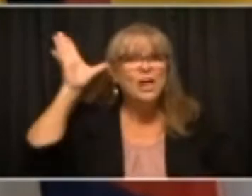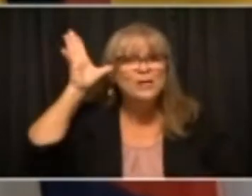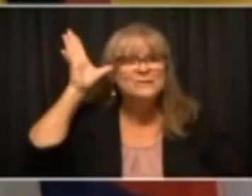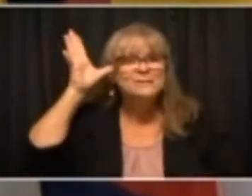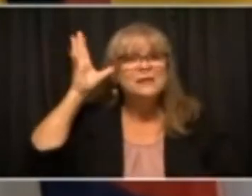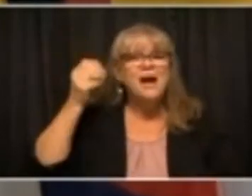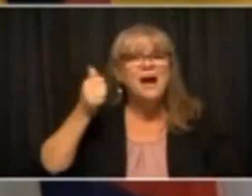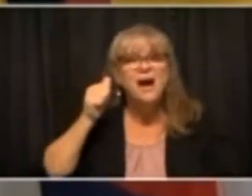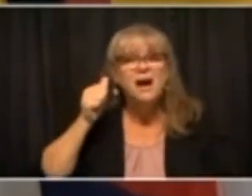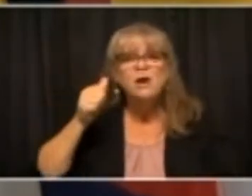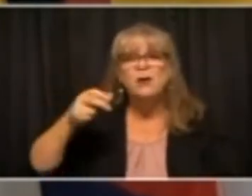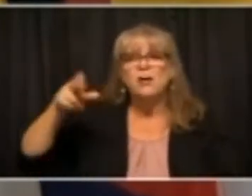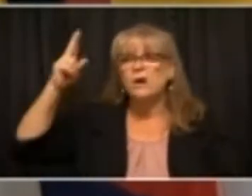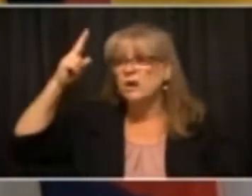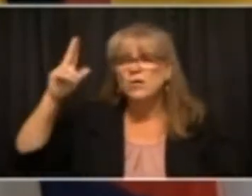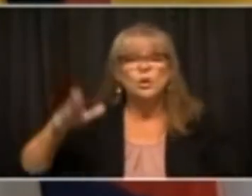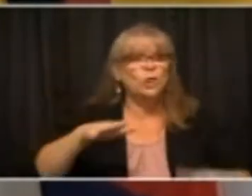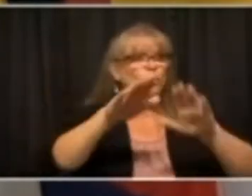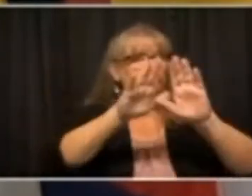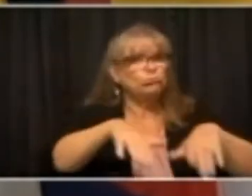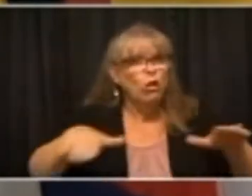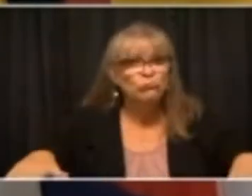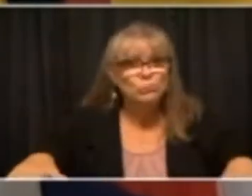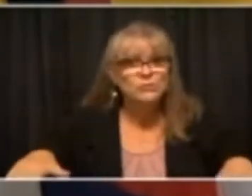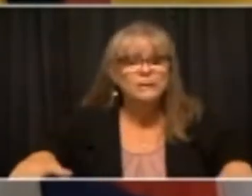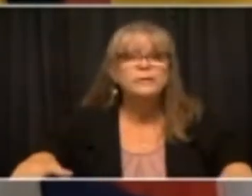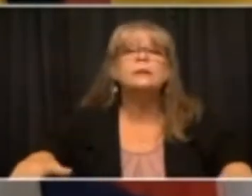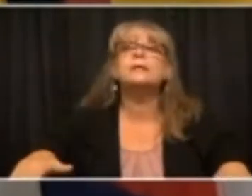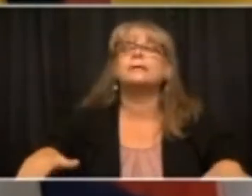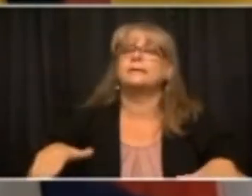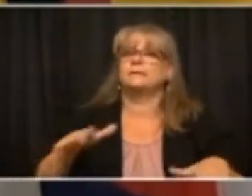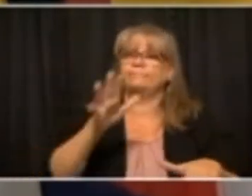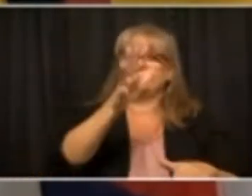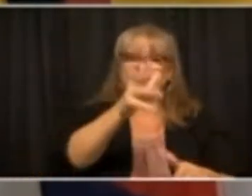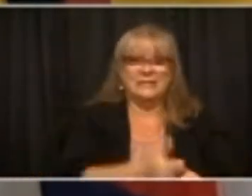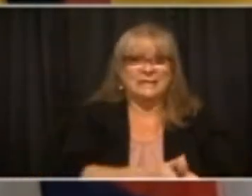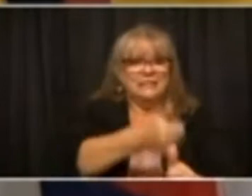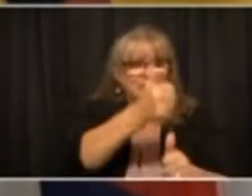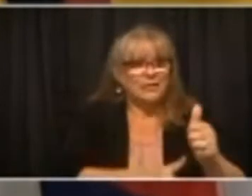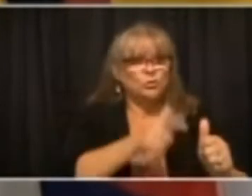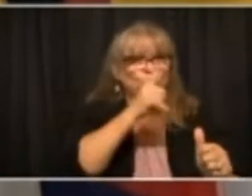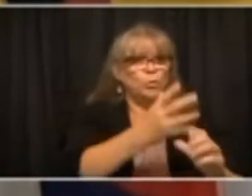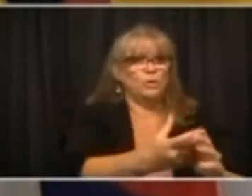and each one each one will live on in our our memory